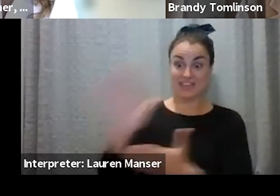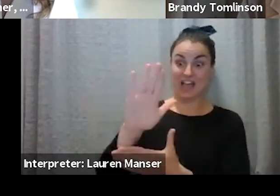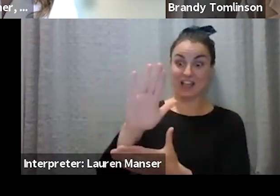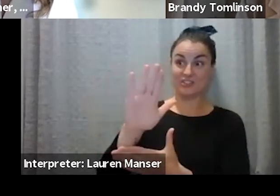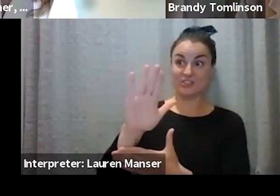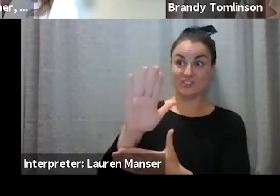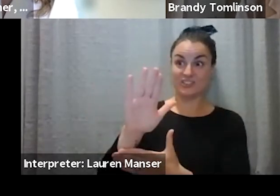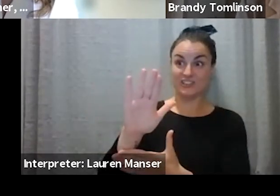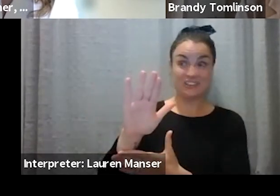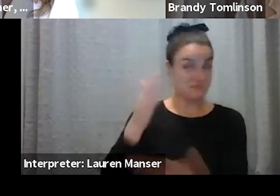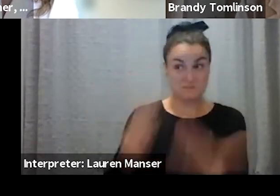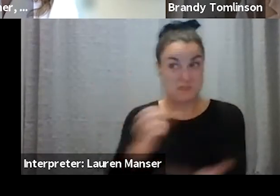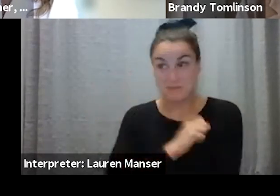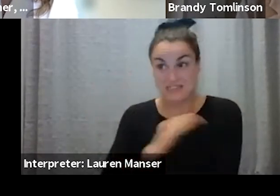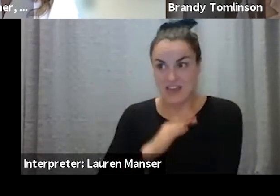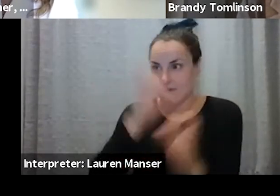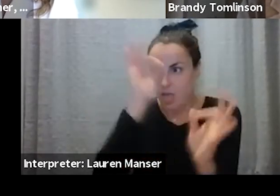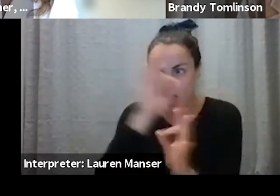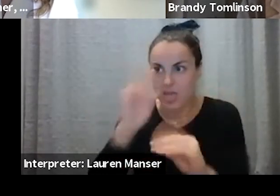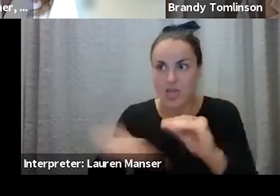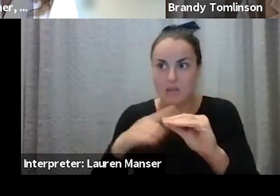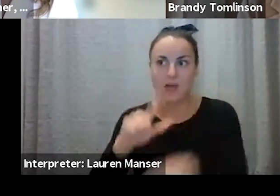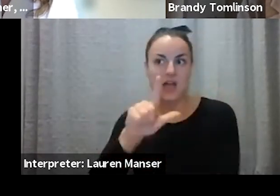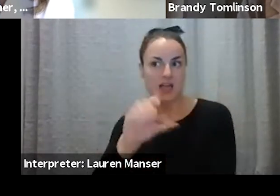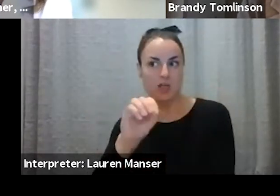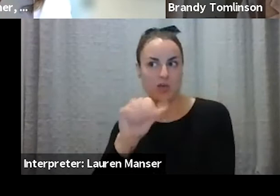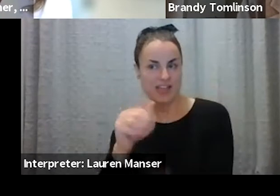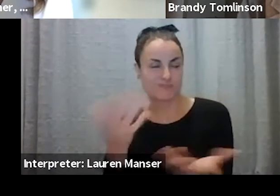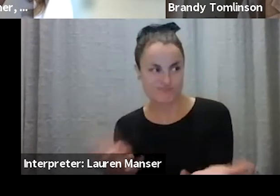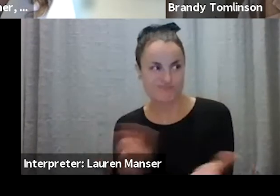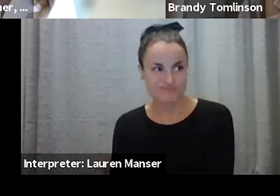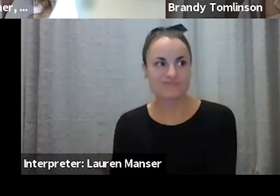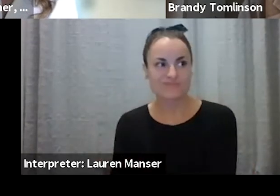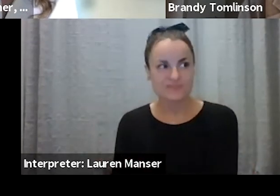So again, another great panel. And Alison, we're gonna move on to you.